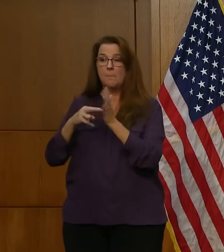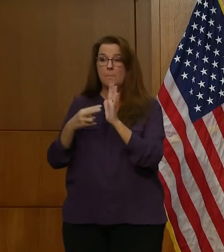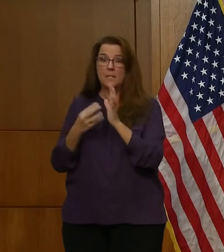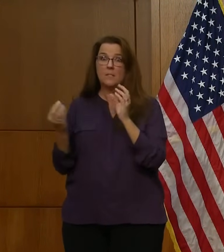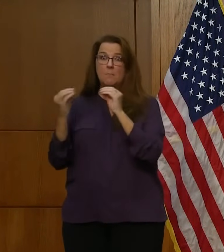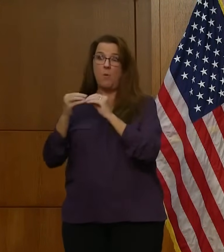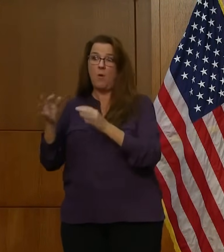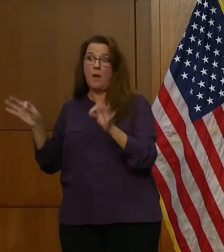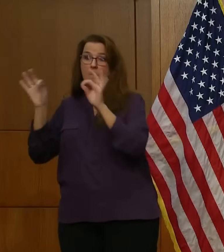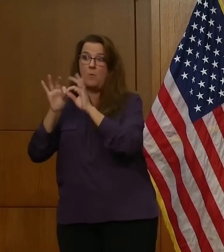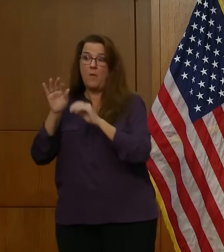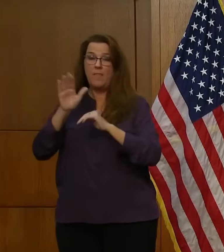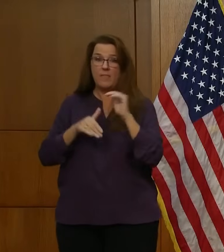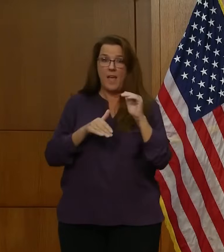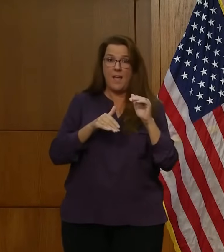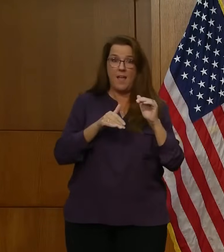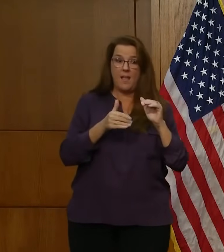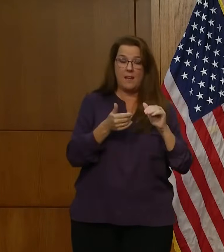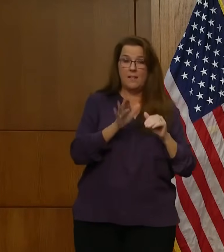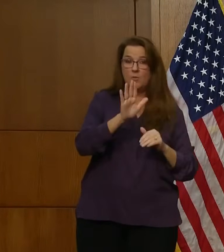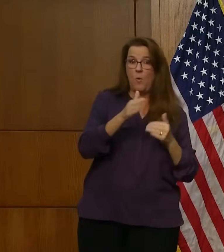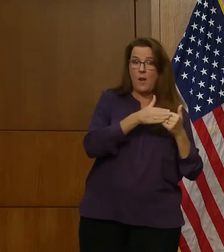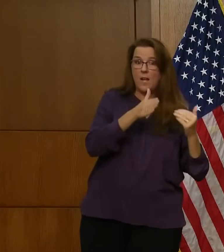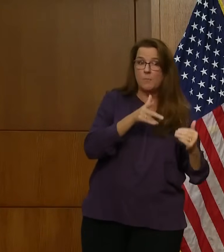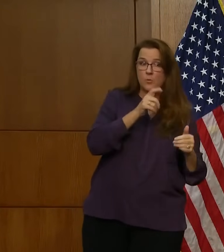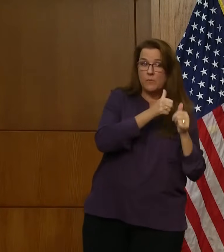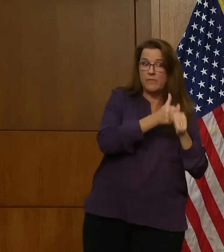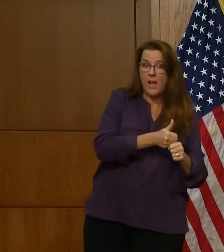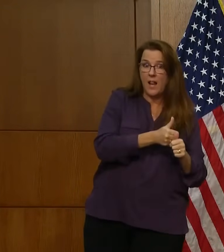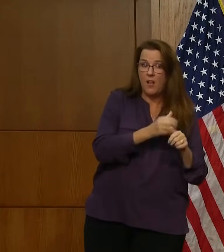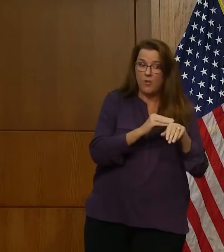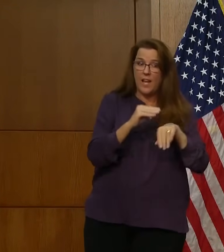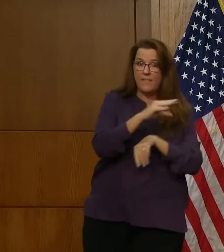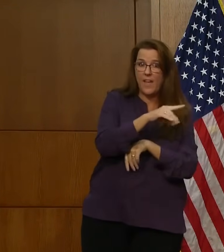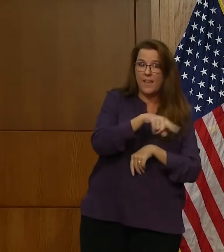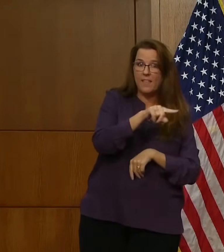RIGHT? COULD NOT GET INFECTED